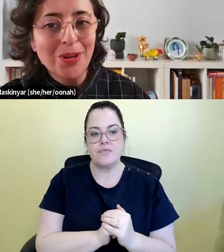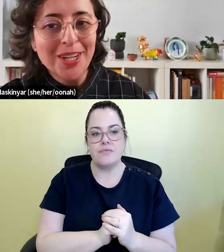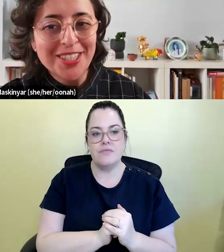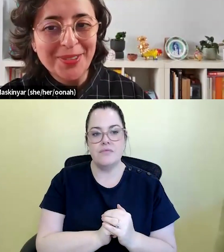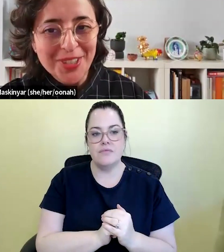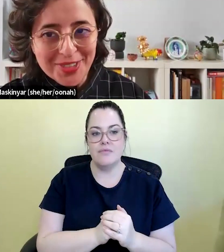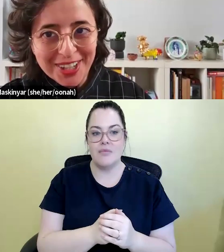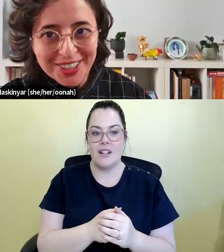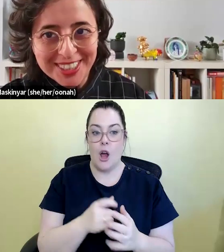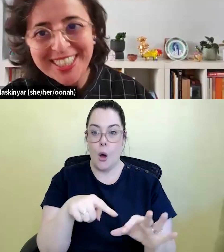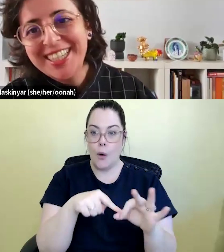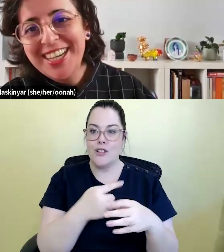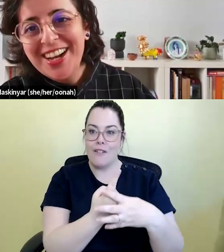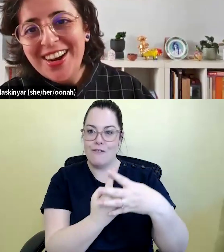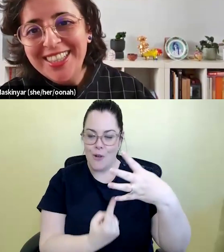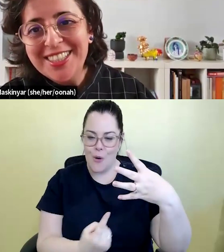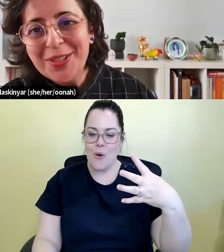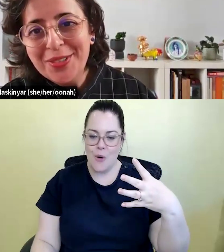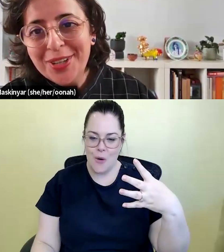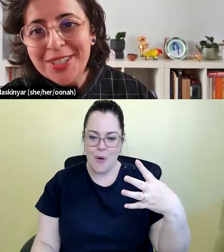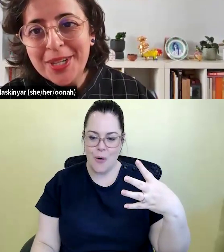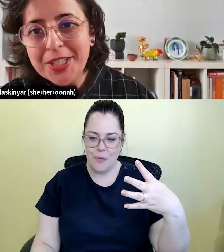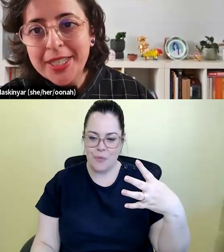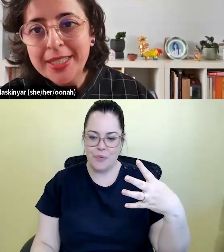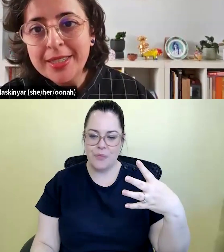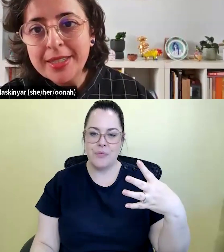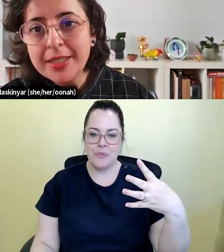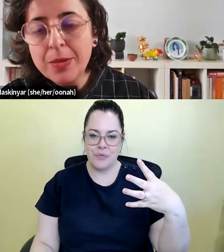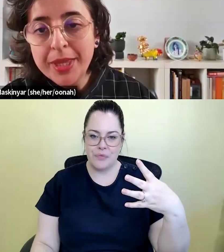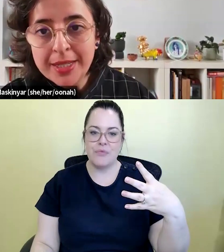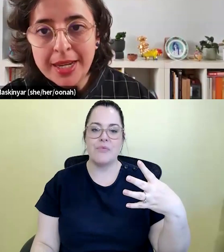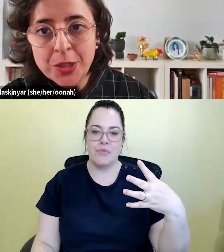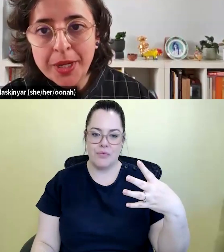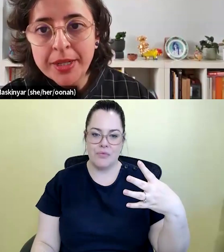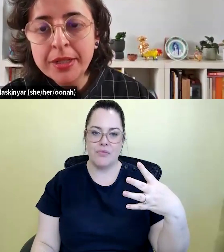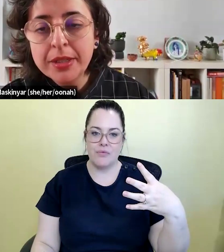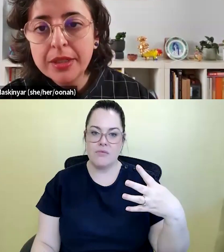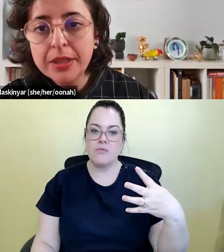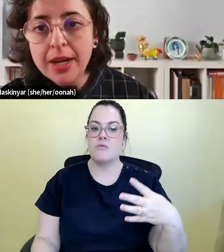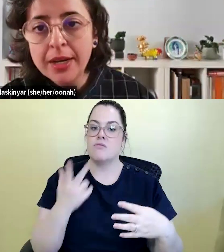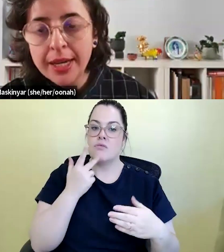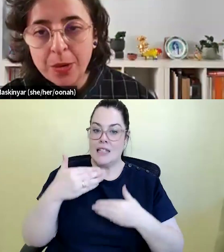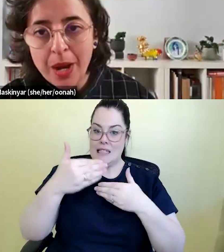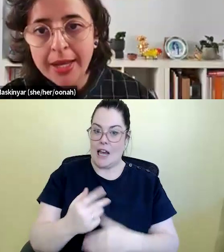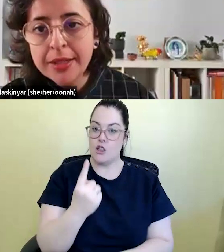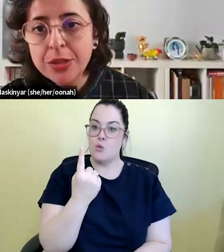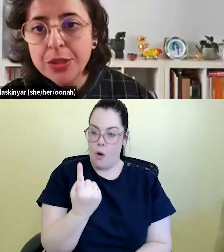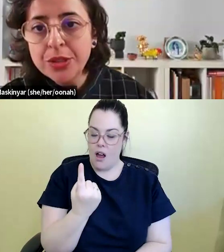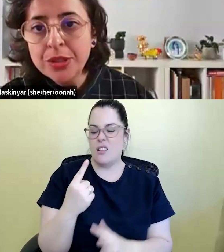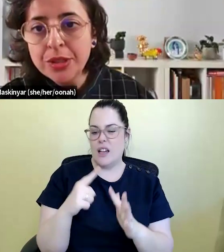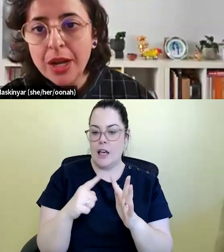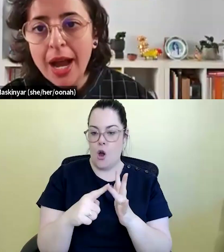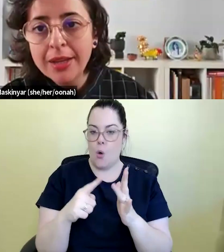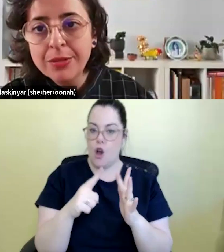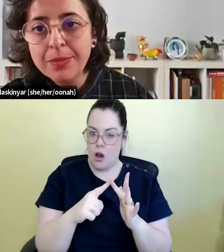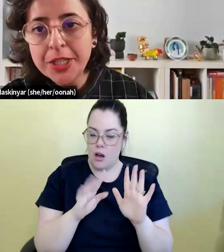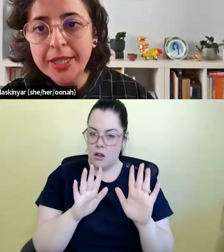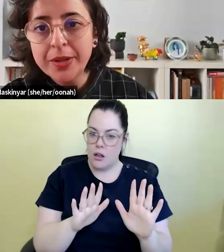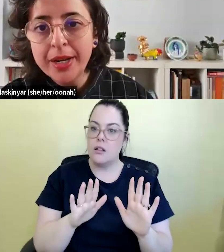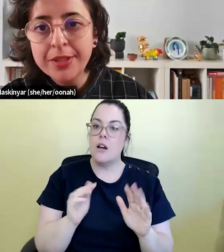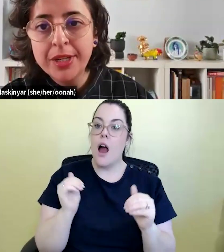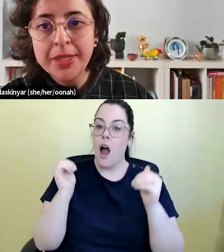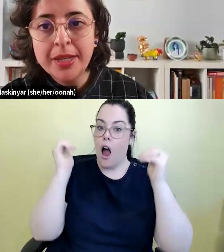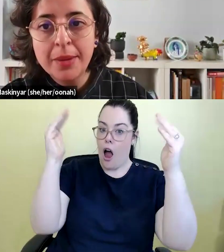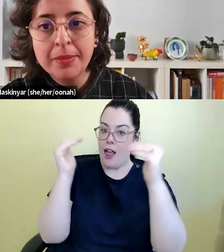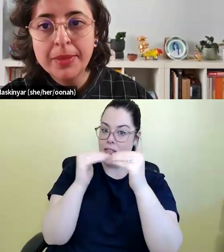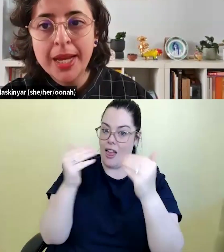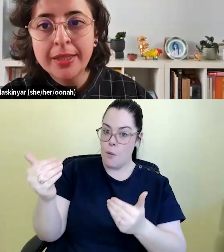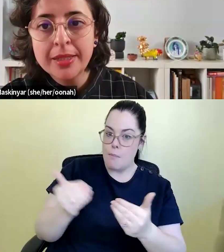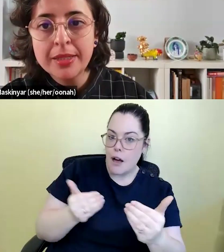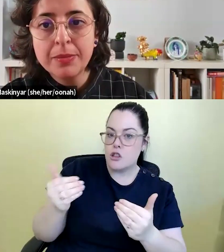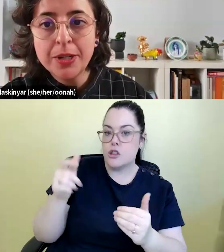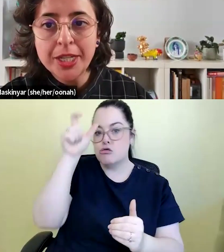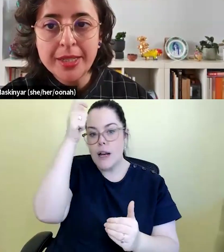prong question. The first question is 'within stage I DOI -- EOI, do creative timelines